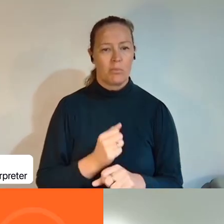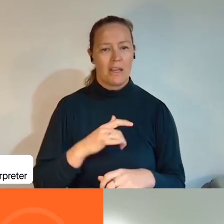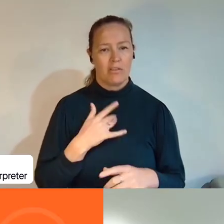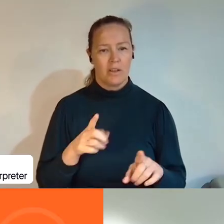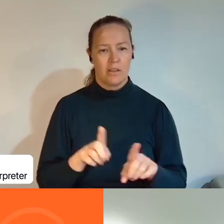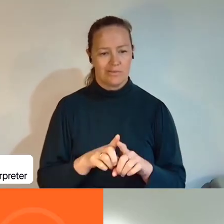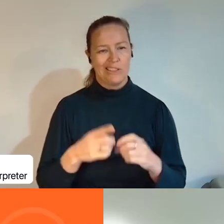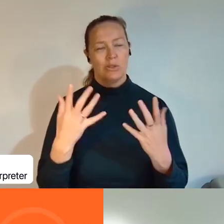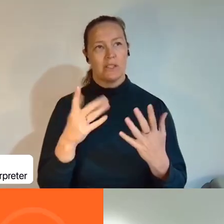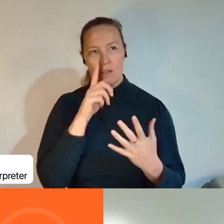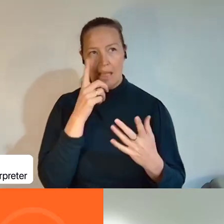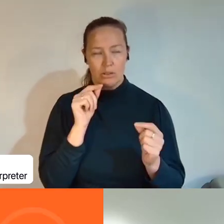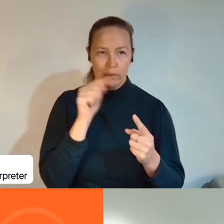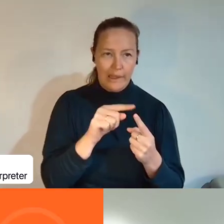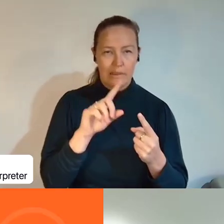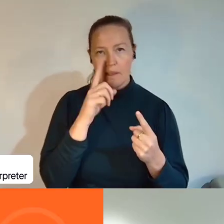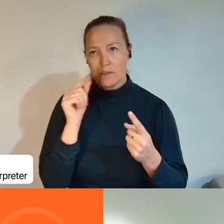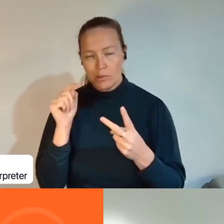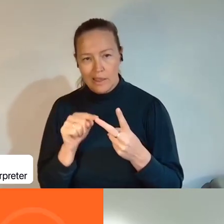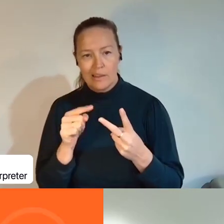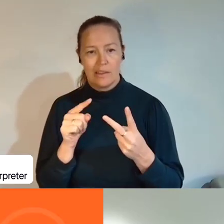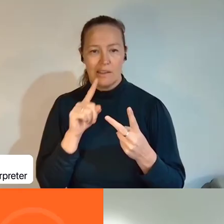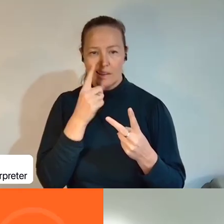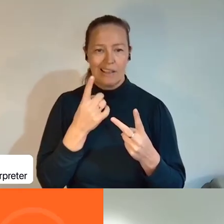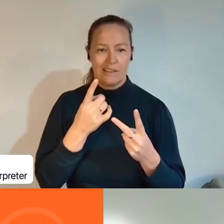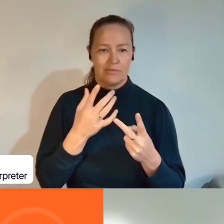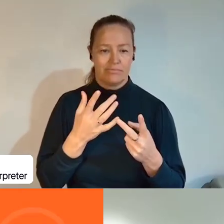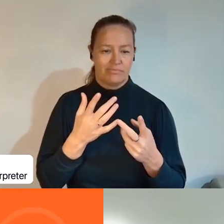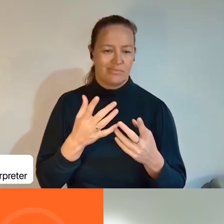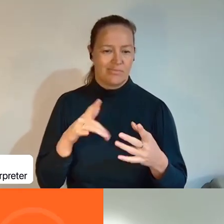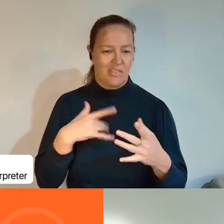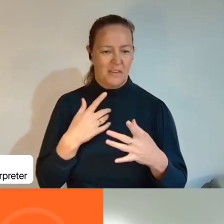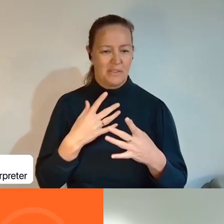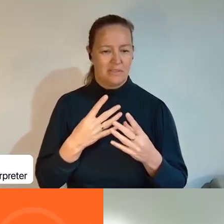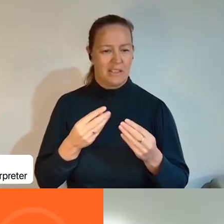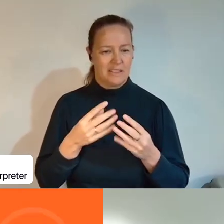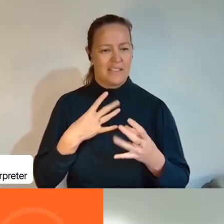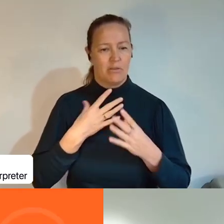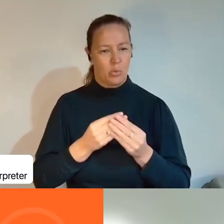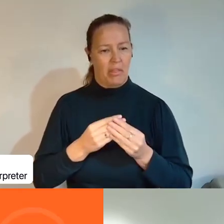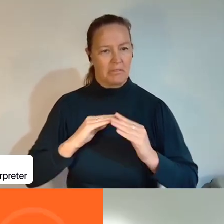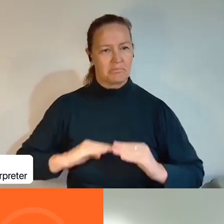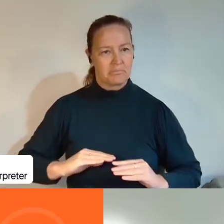I can't do that, you know, self worth whatever, but yeah. But yeah, so it would have been a lot